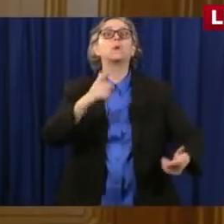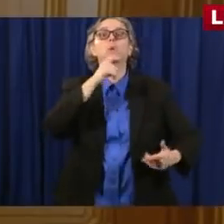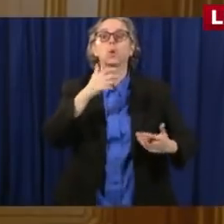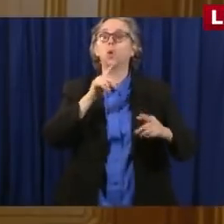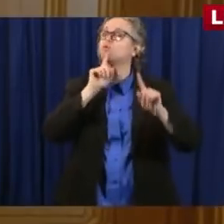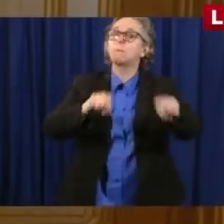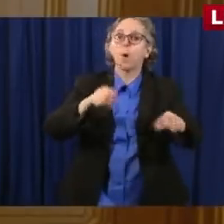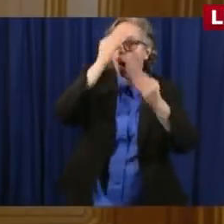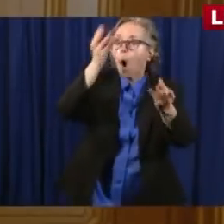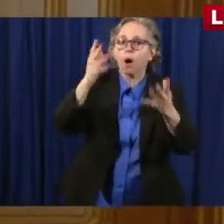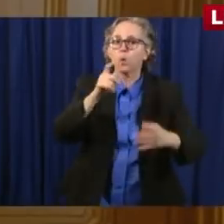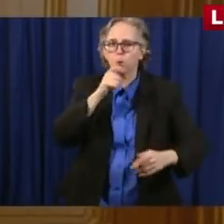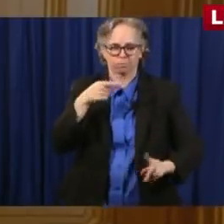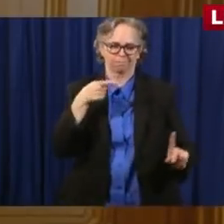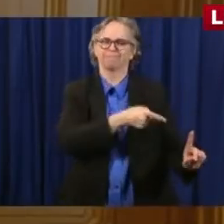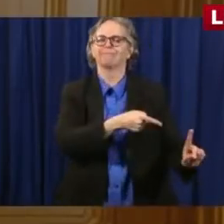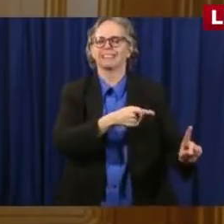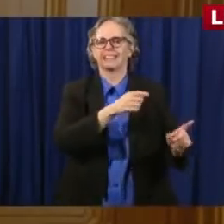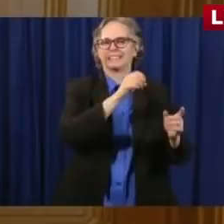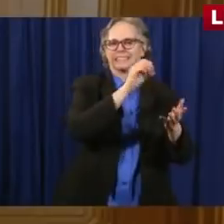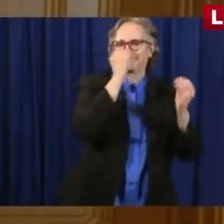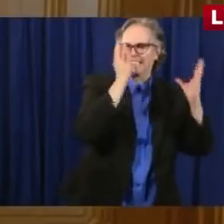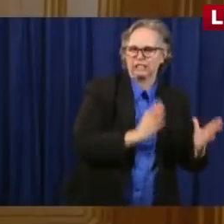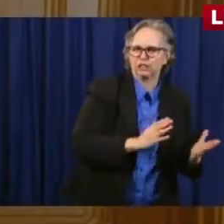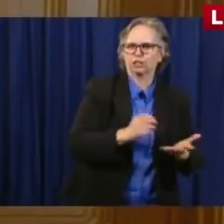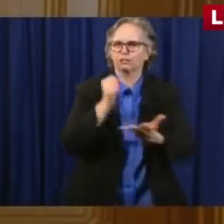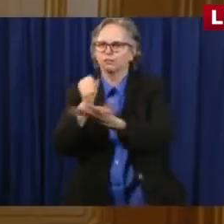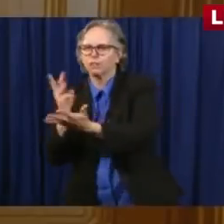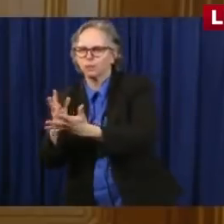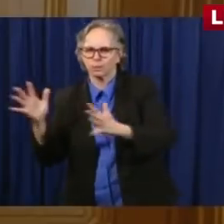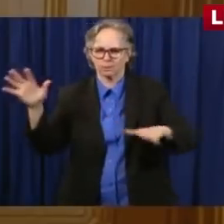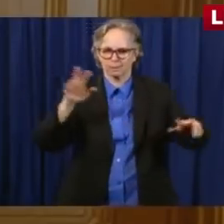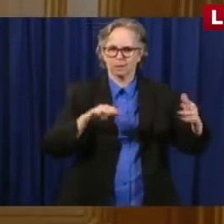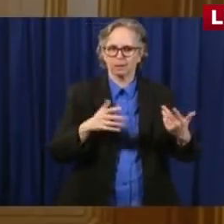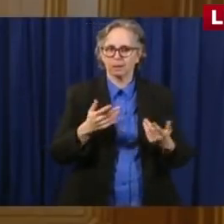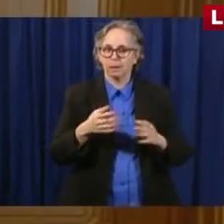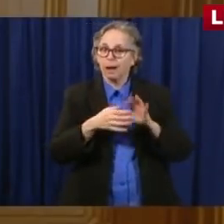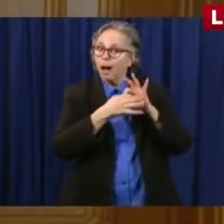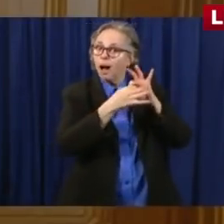SOME OF THE PEOPLE WHO DO THE BEST REPORTING ARE OUR SCHOOLTEACHERS.